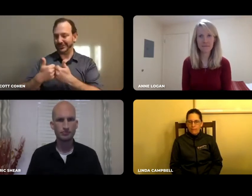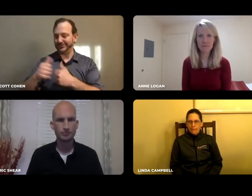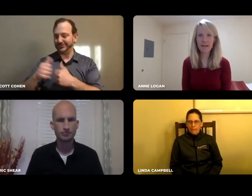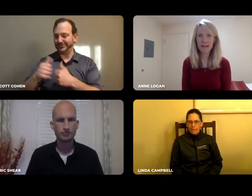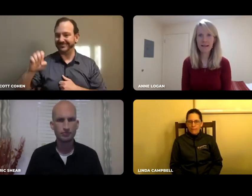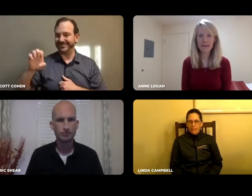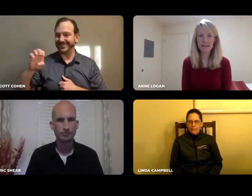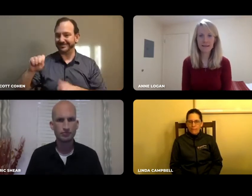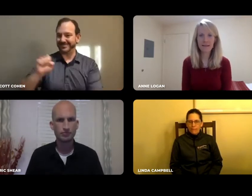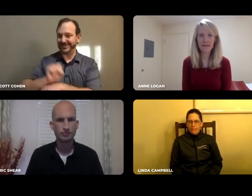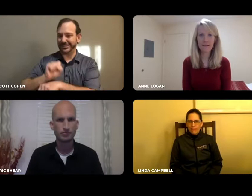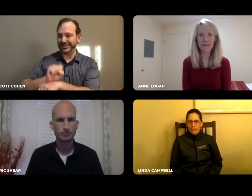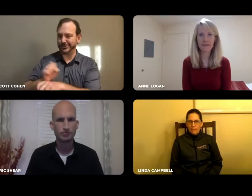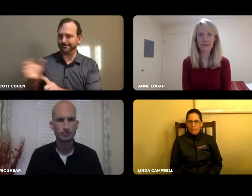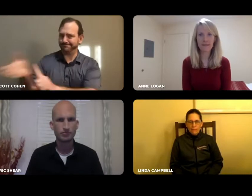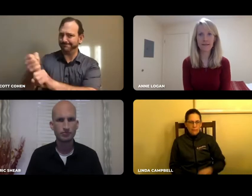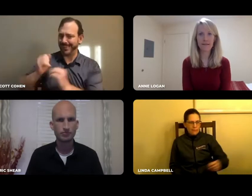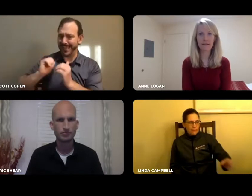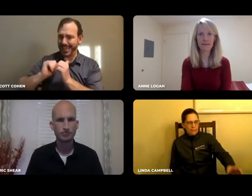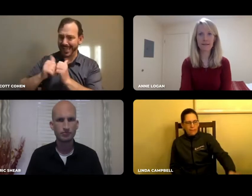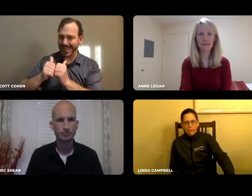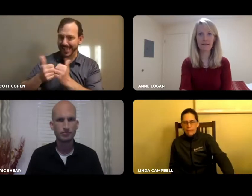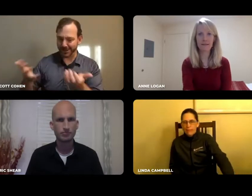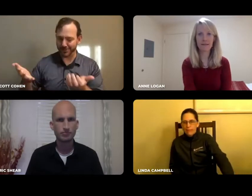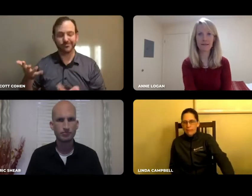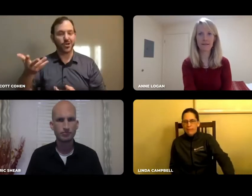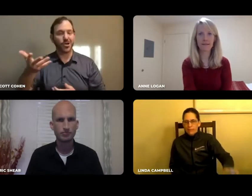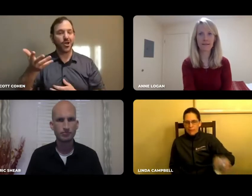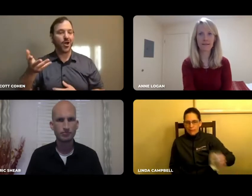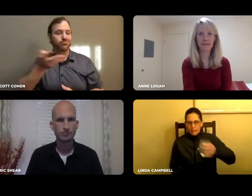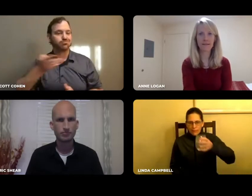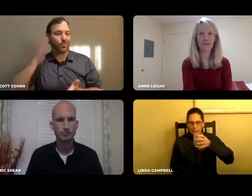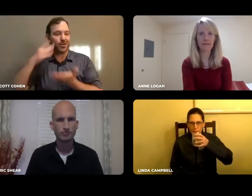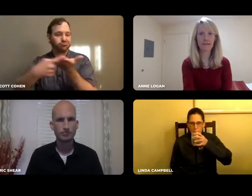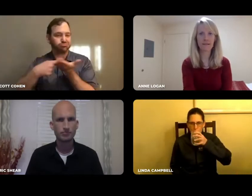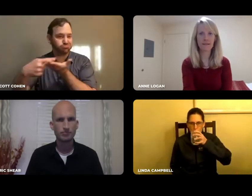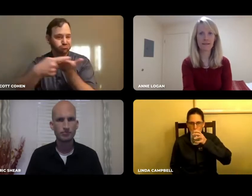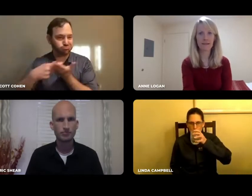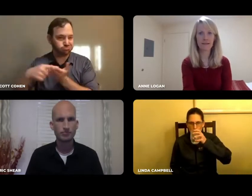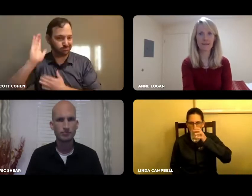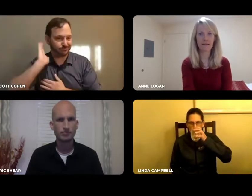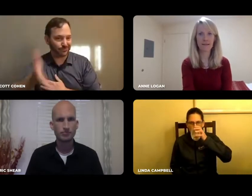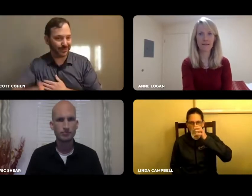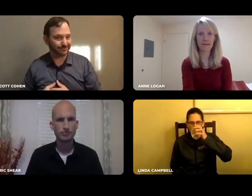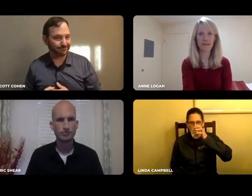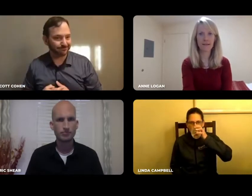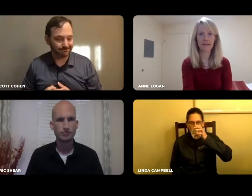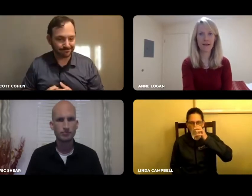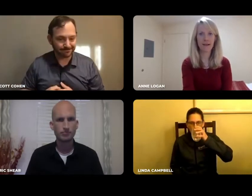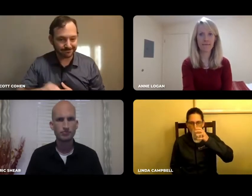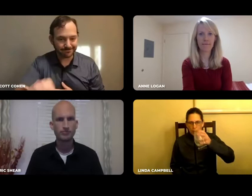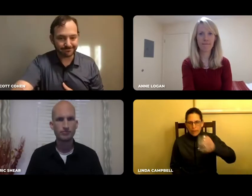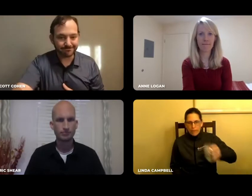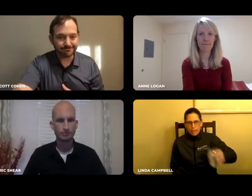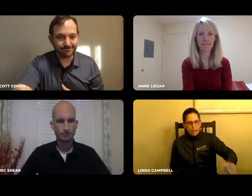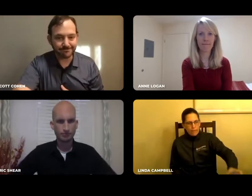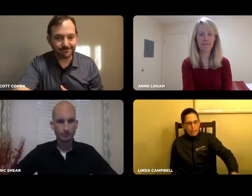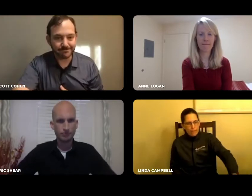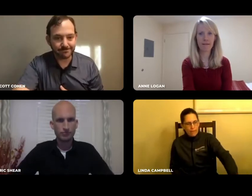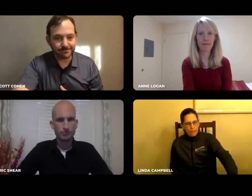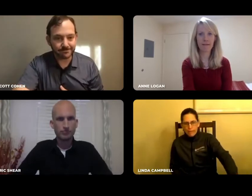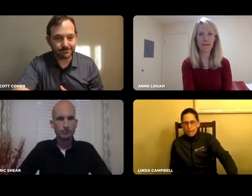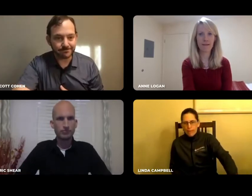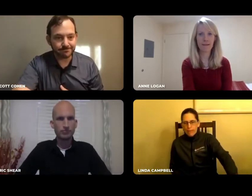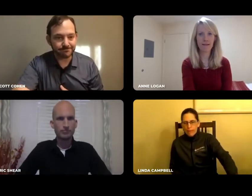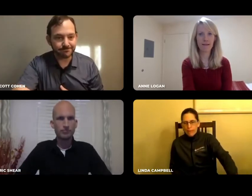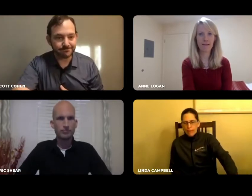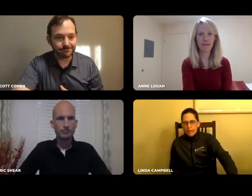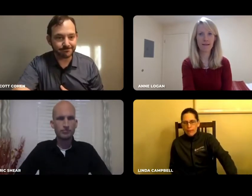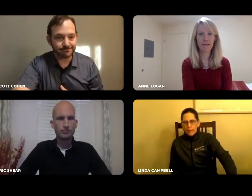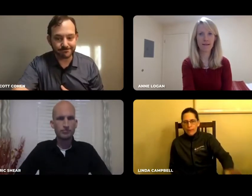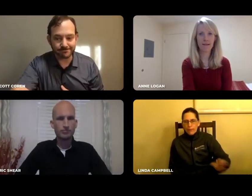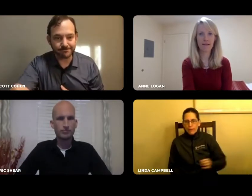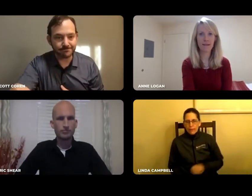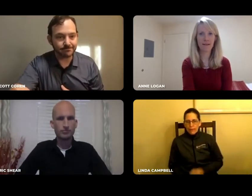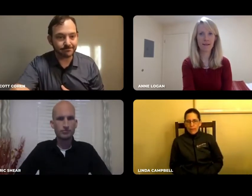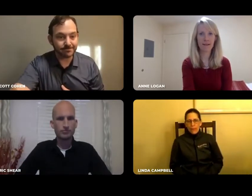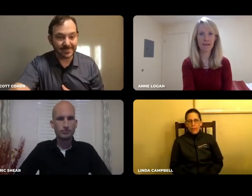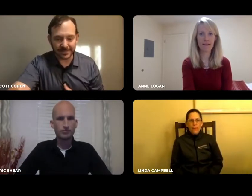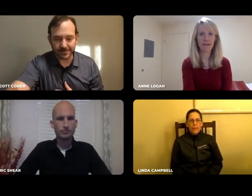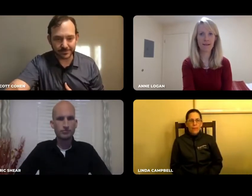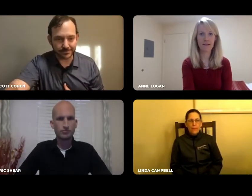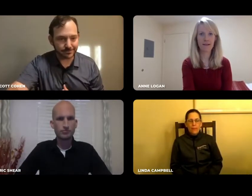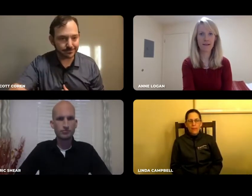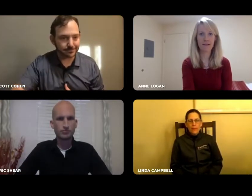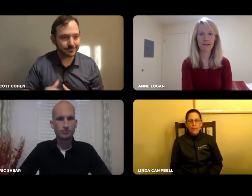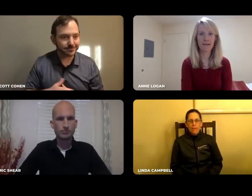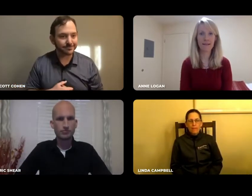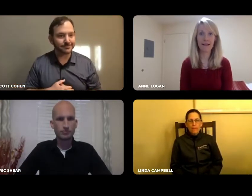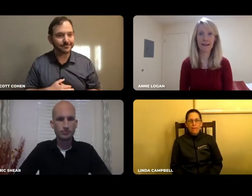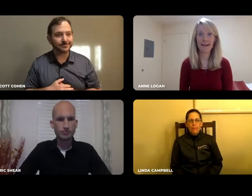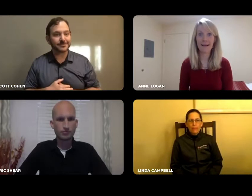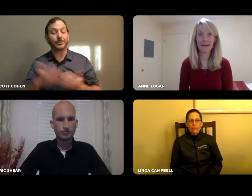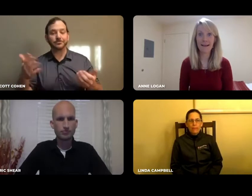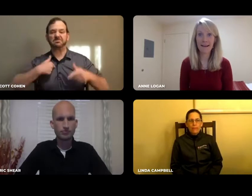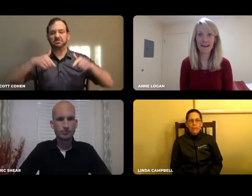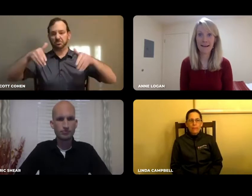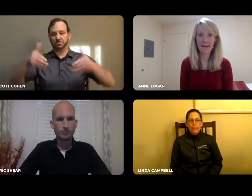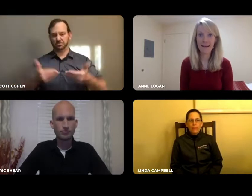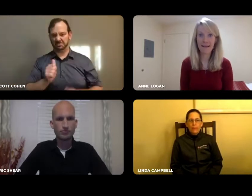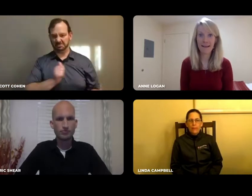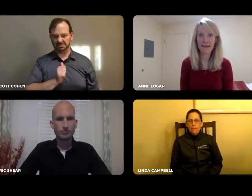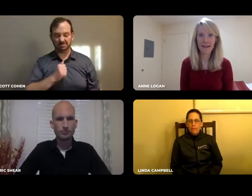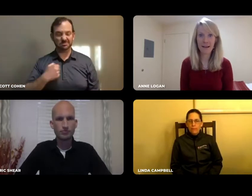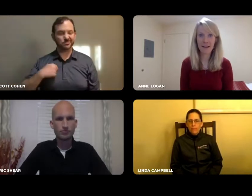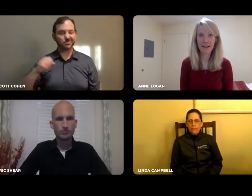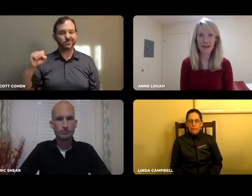So we'll cover that in tonight's webinar As well. I'll introduce myself